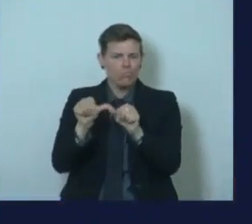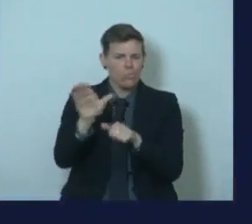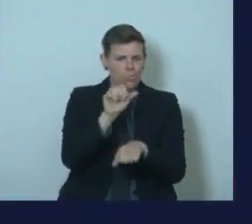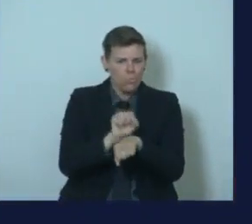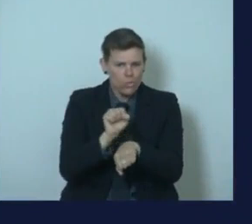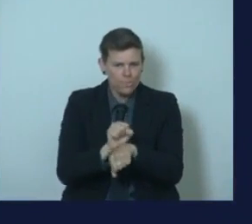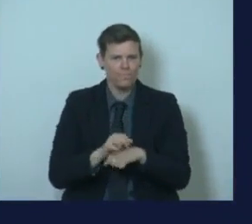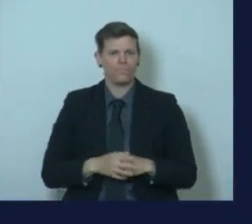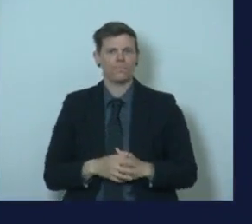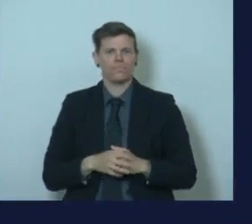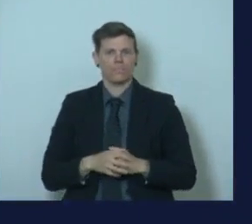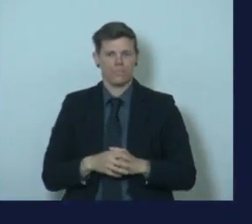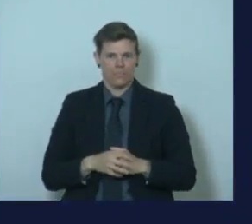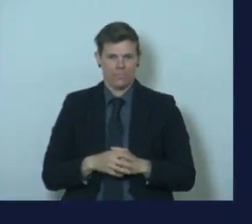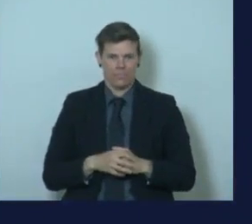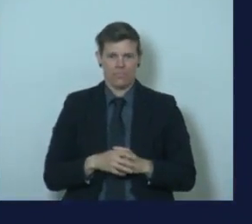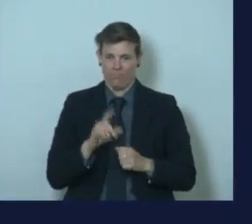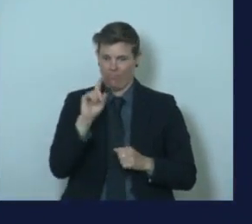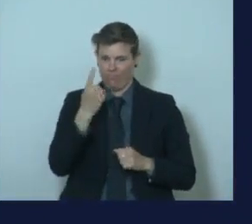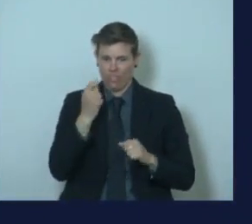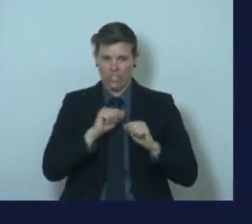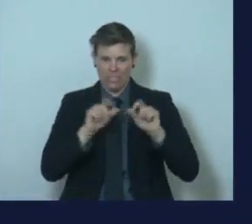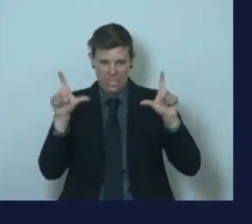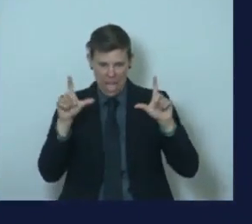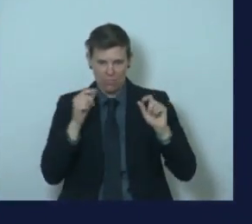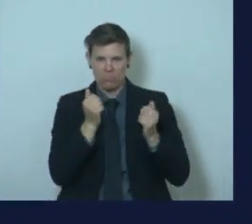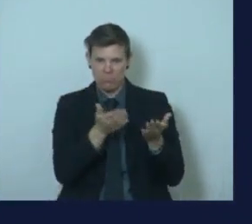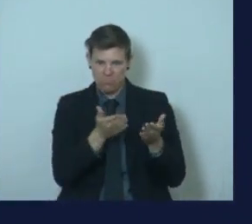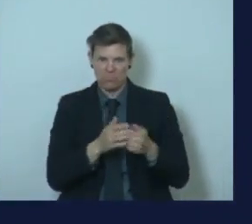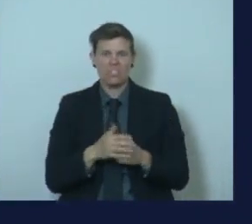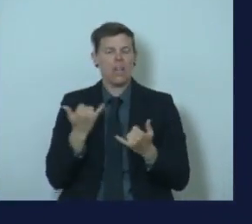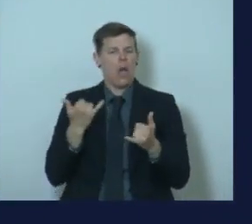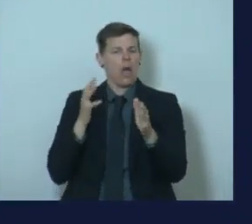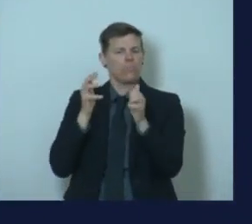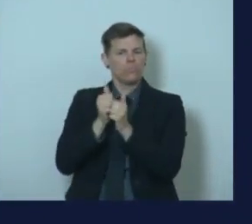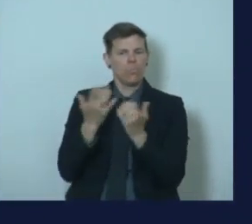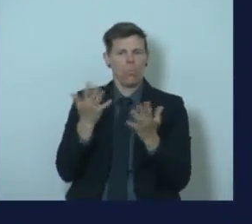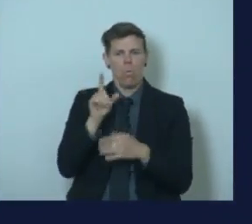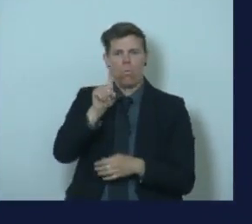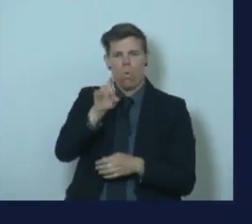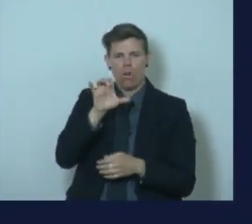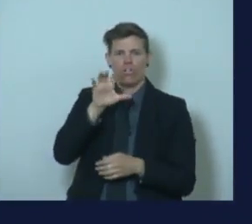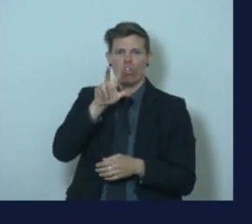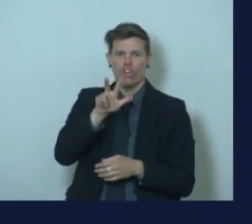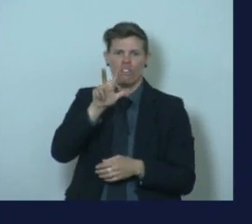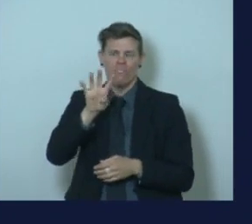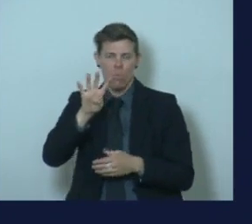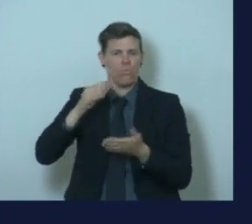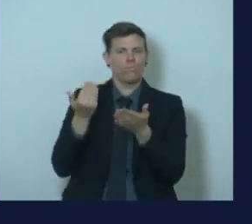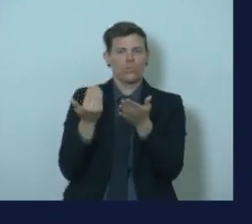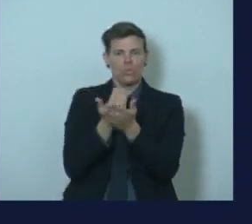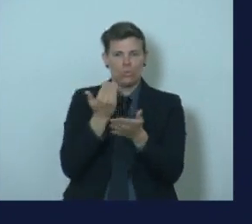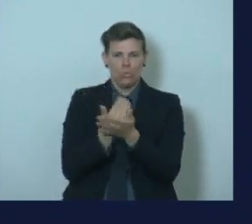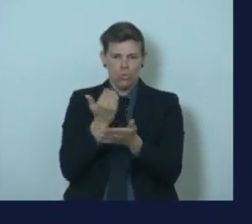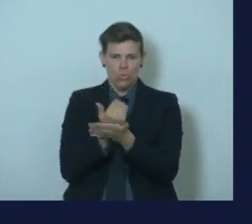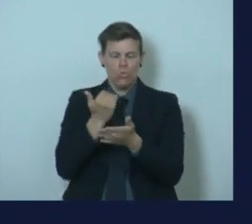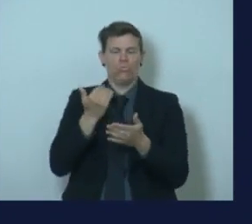THANK YOU VERY MUCH FOR YOUR WORK.